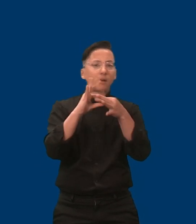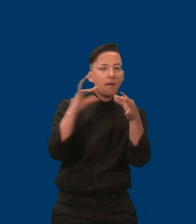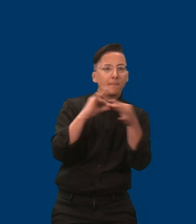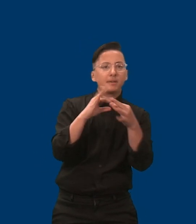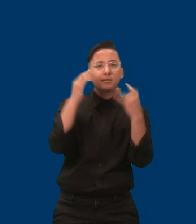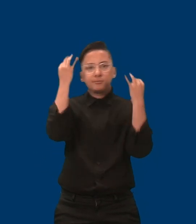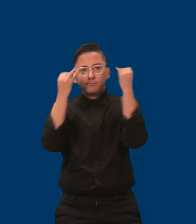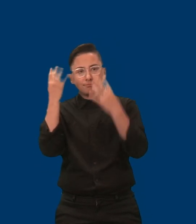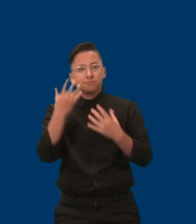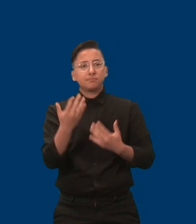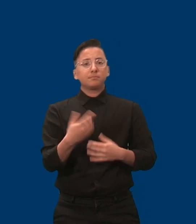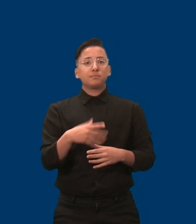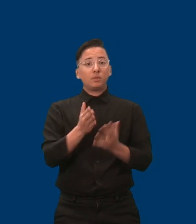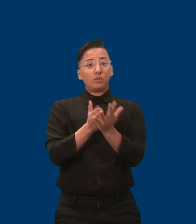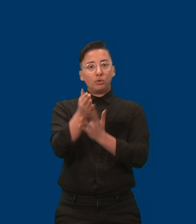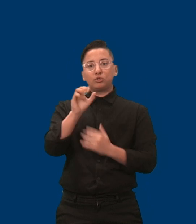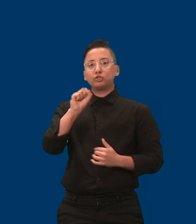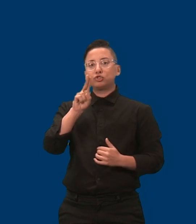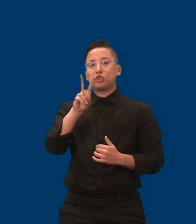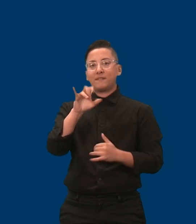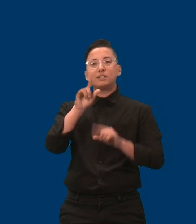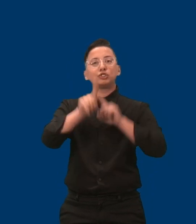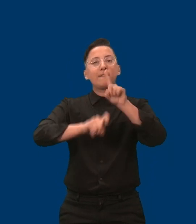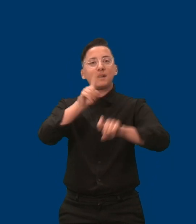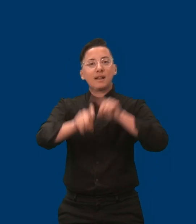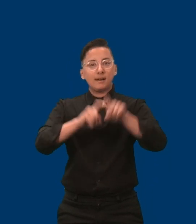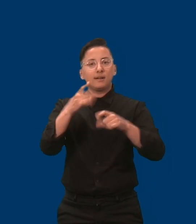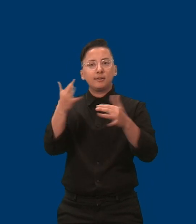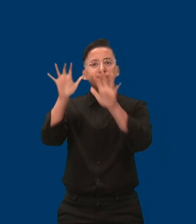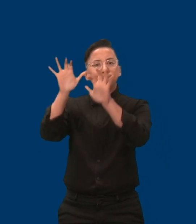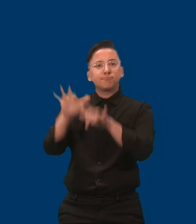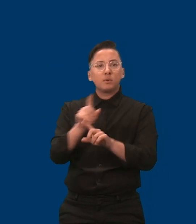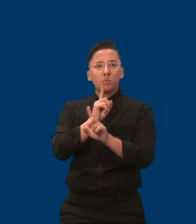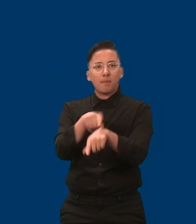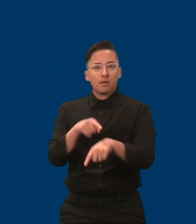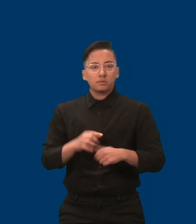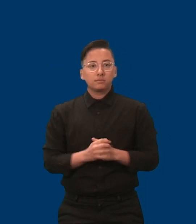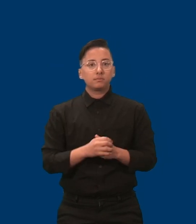The survey will stay live on the MCD website for one